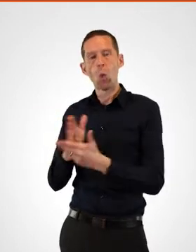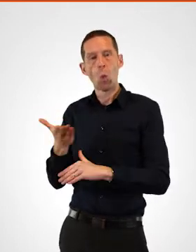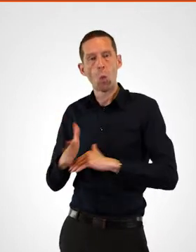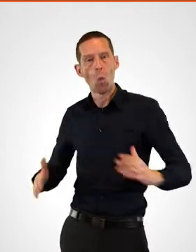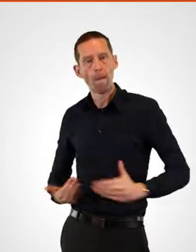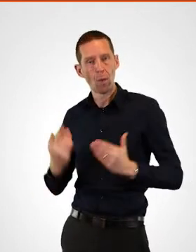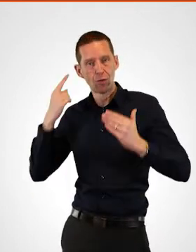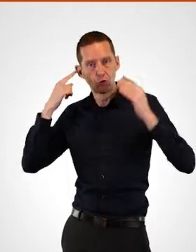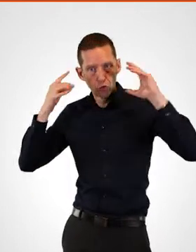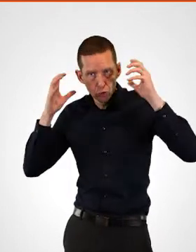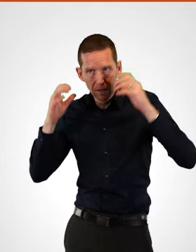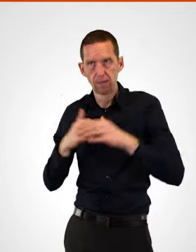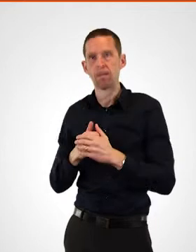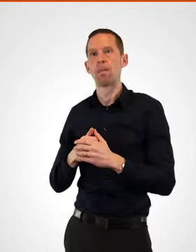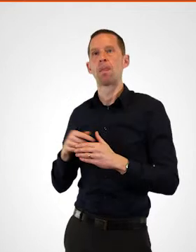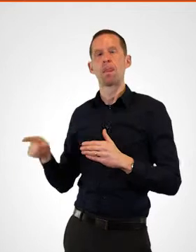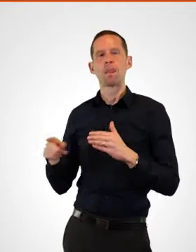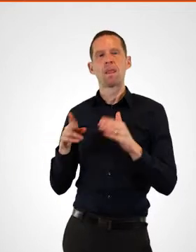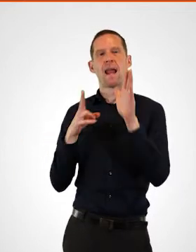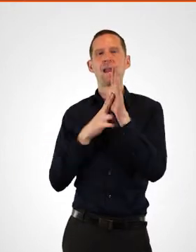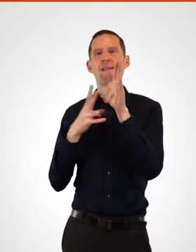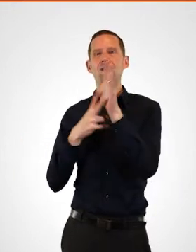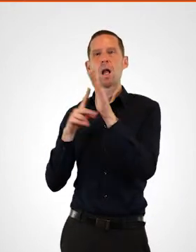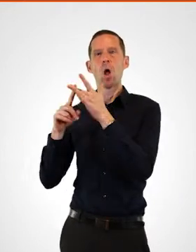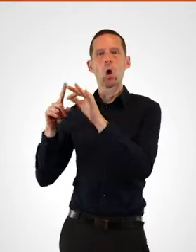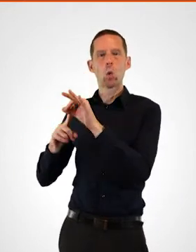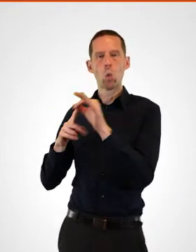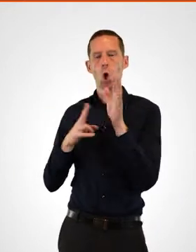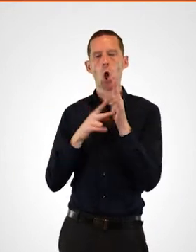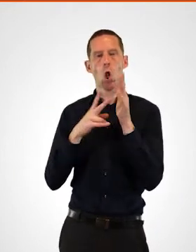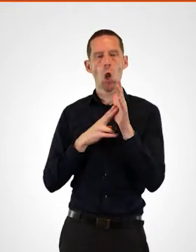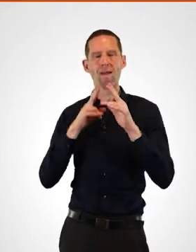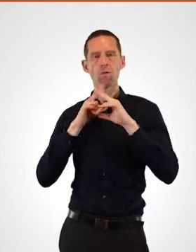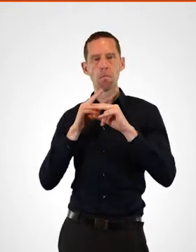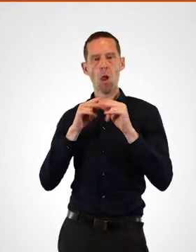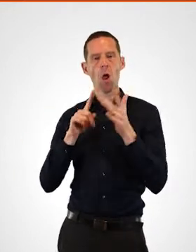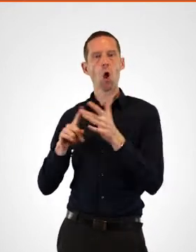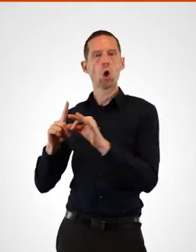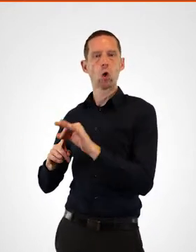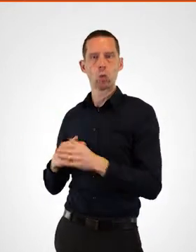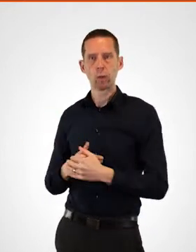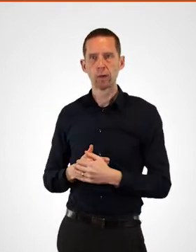and non-verbal IQ. And this is what we found about reading.